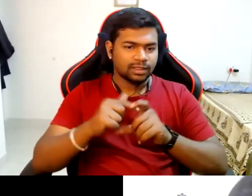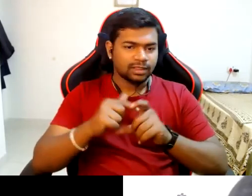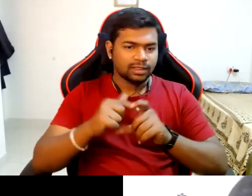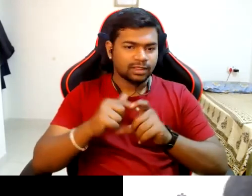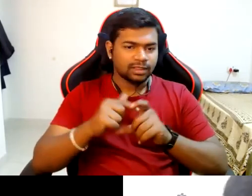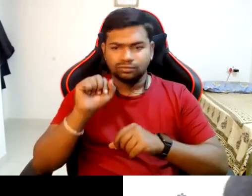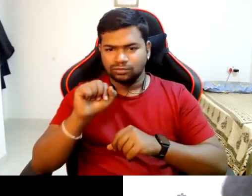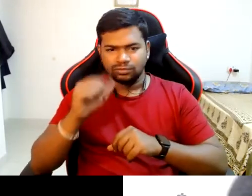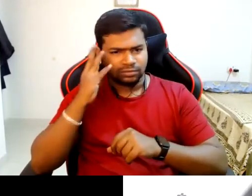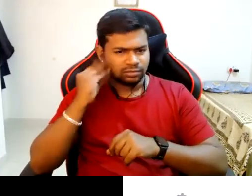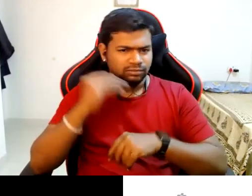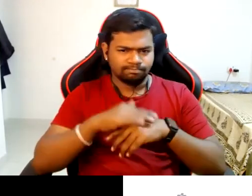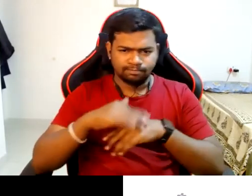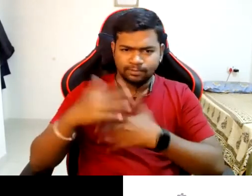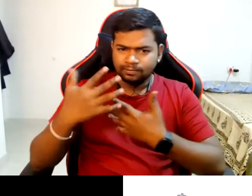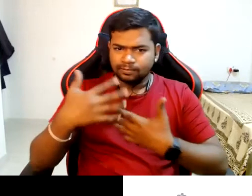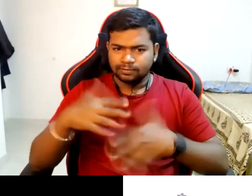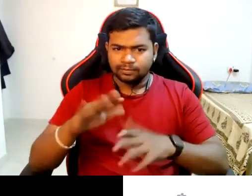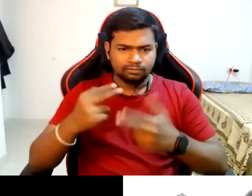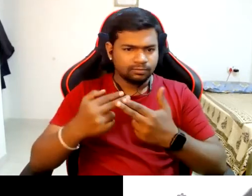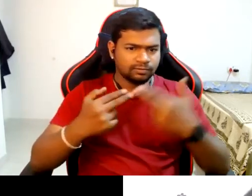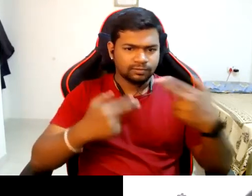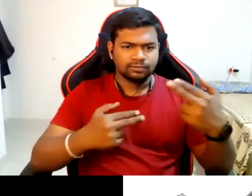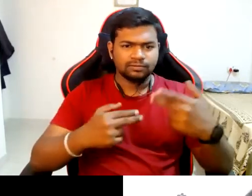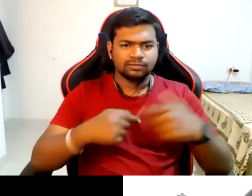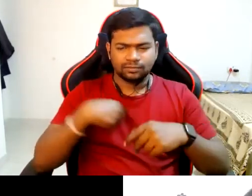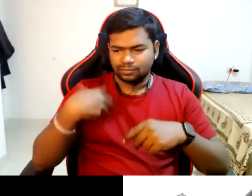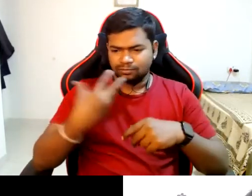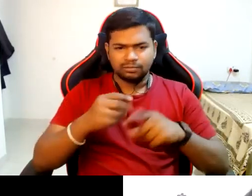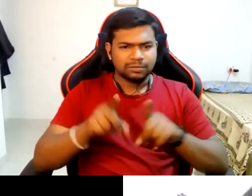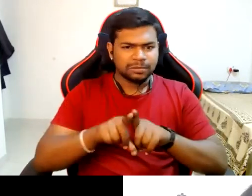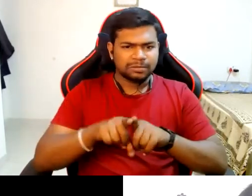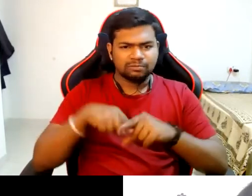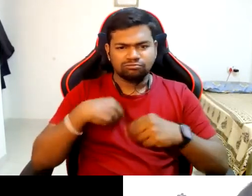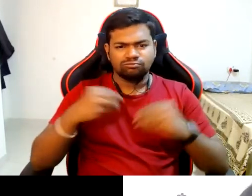I think we all need to put some more effort like you know.